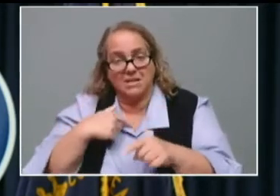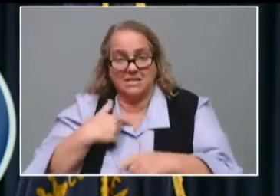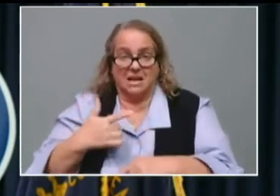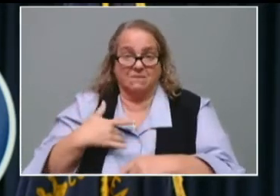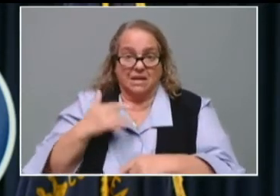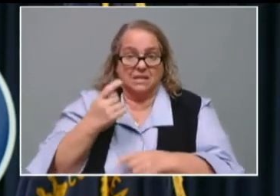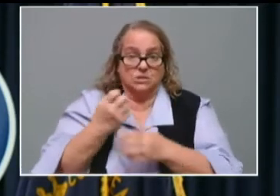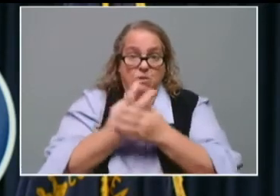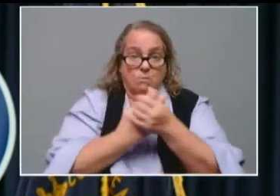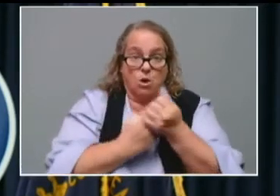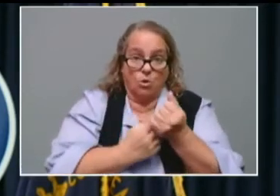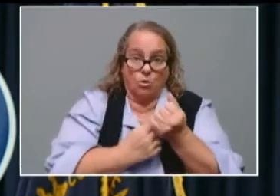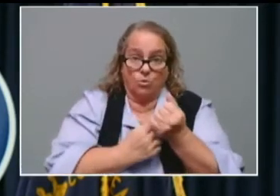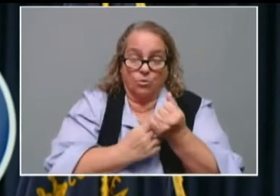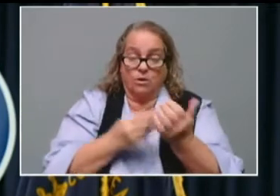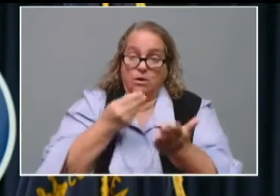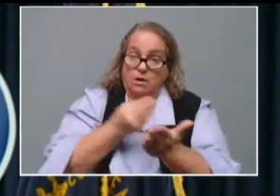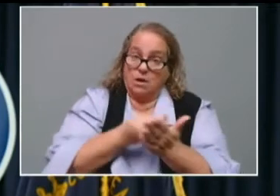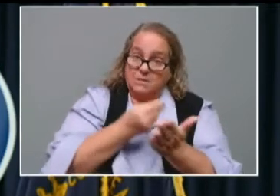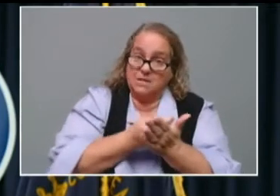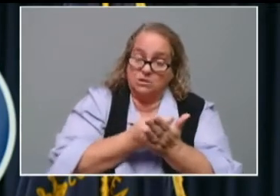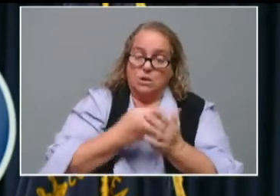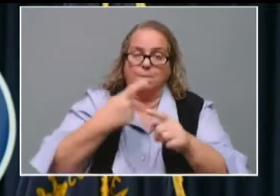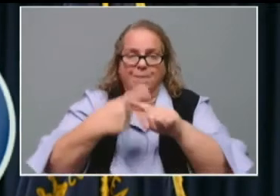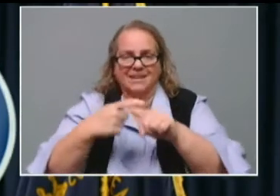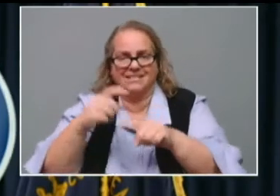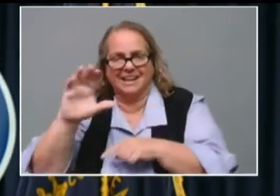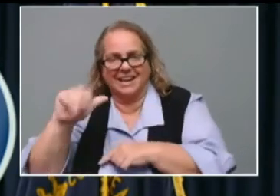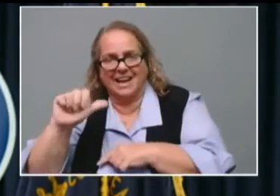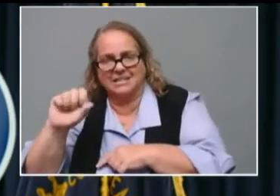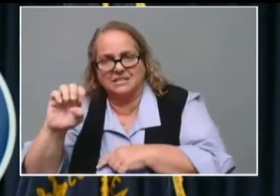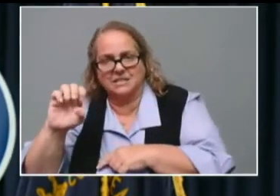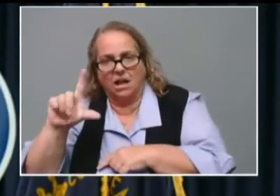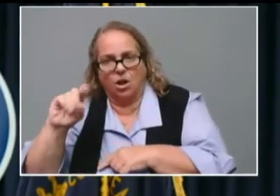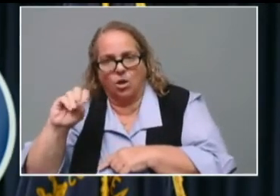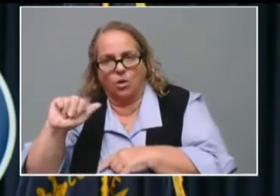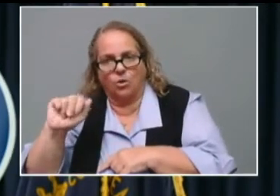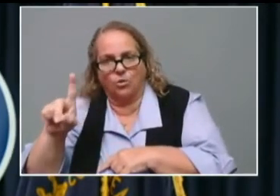plus caseload now. We also want to look at at things that help in retention,